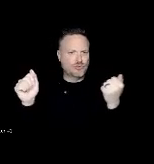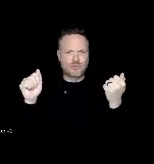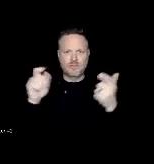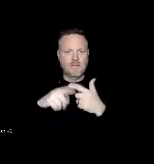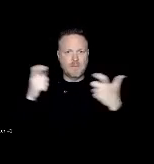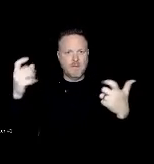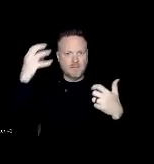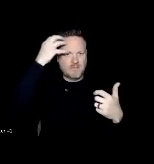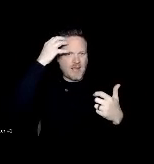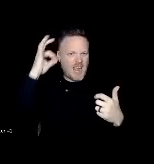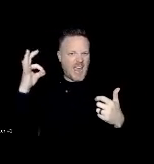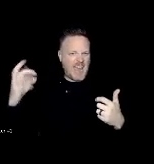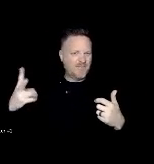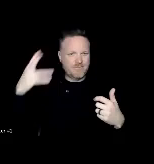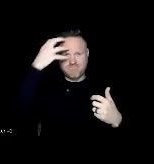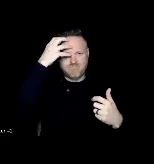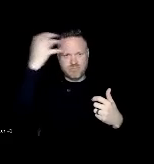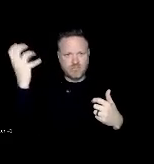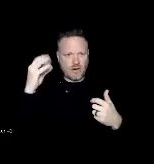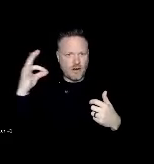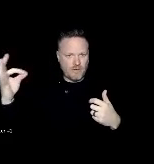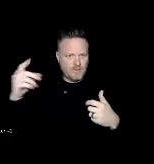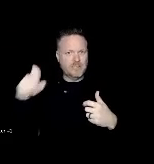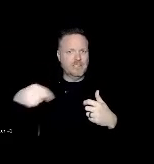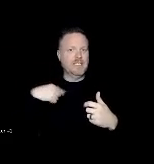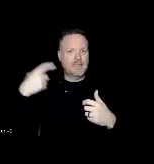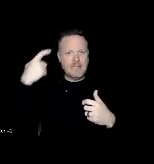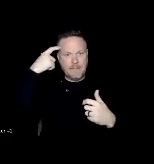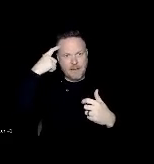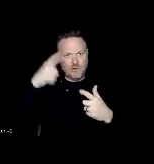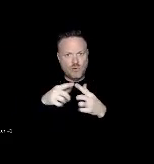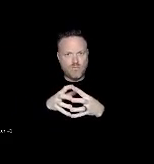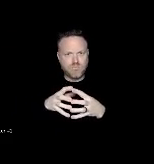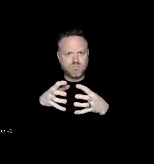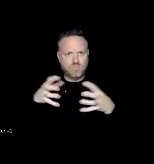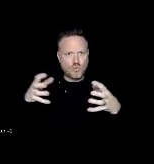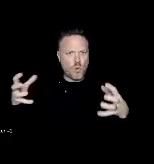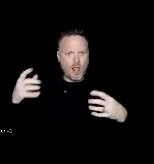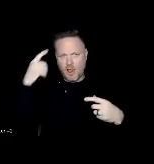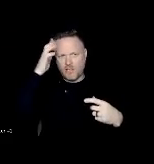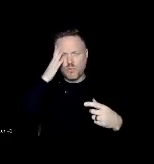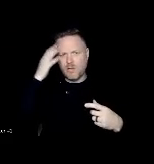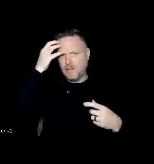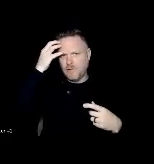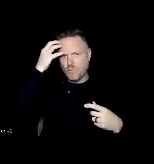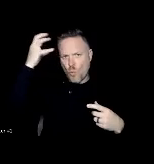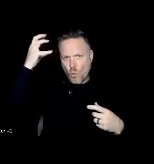has of his head. They said they needed his brain to swell. He is on life support.